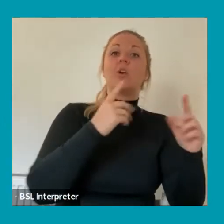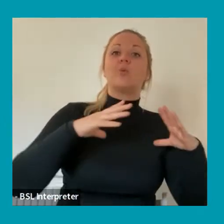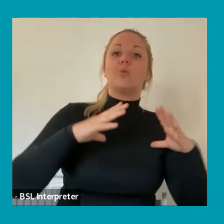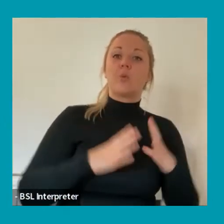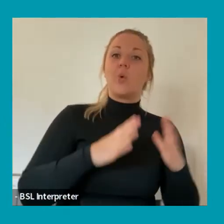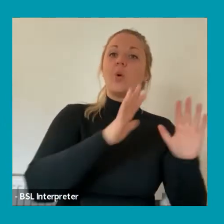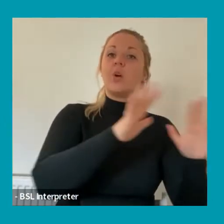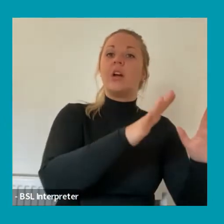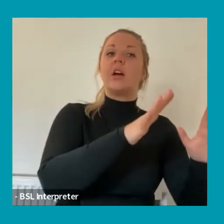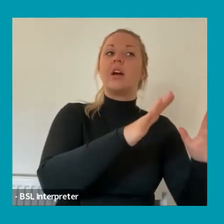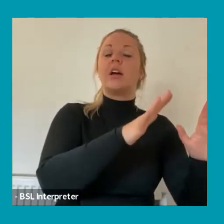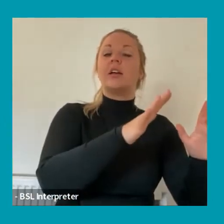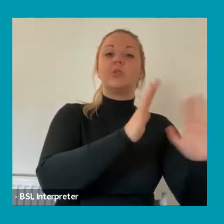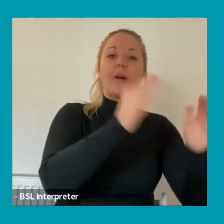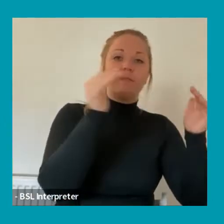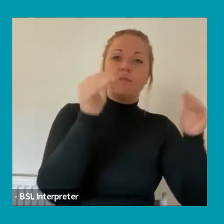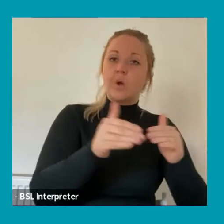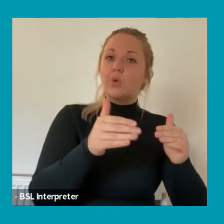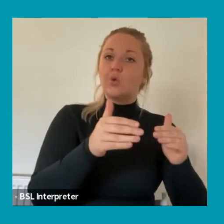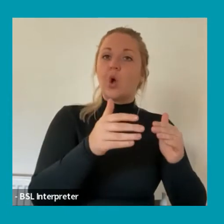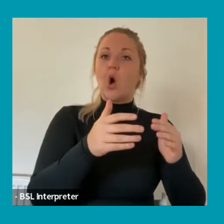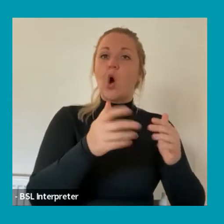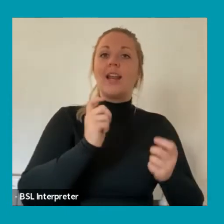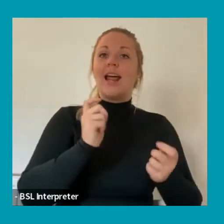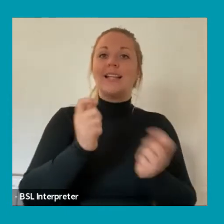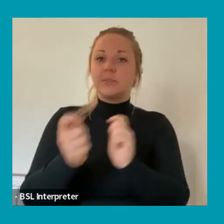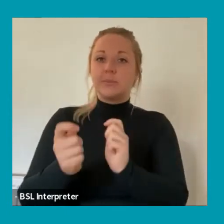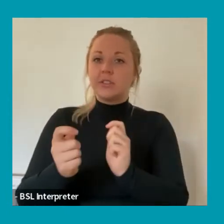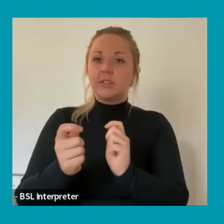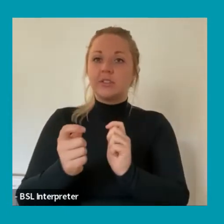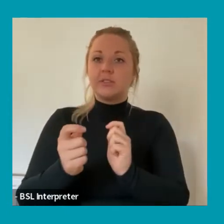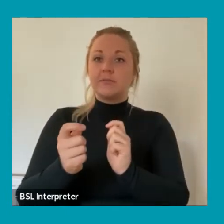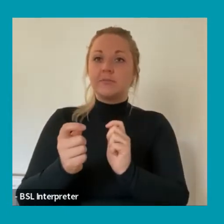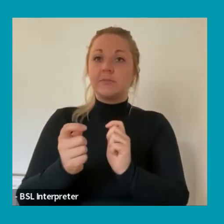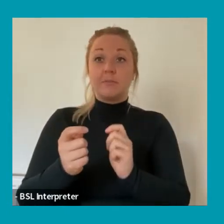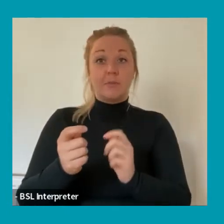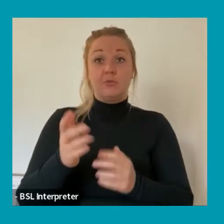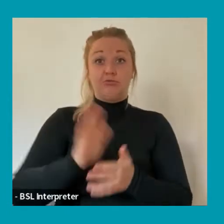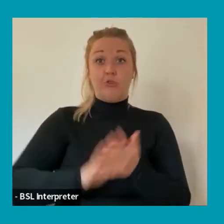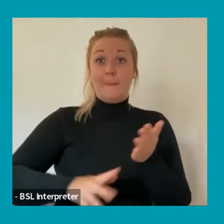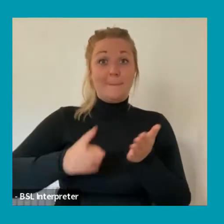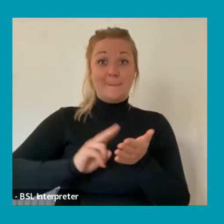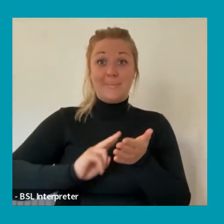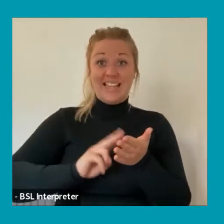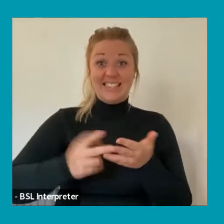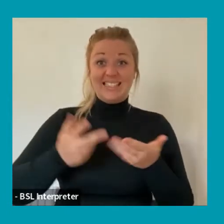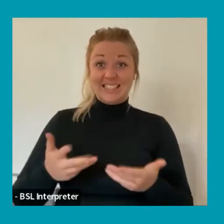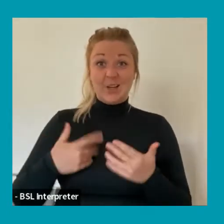From a business planning perspective, now now can tell you how many of every time of adjustment we have in place.